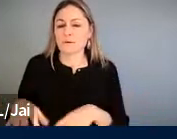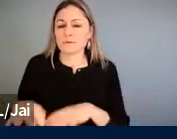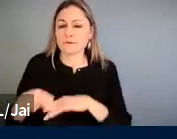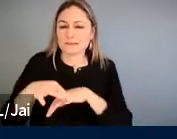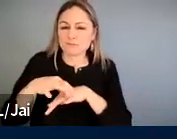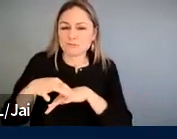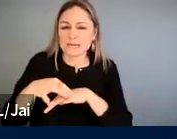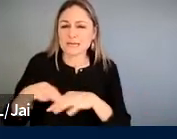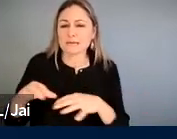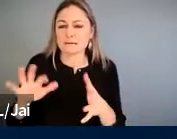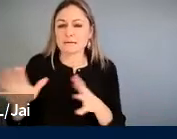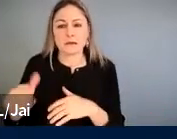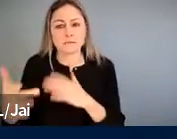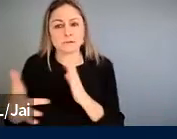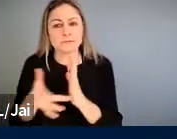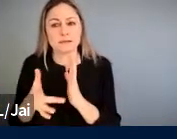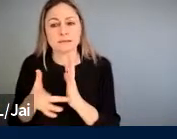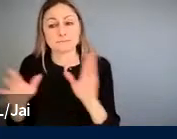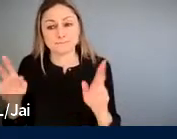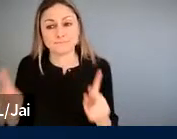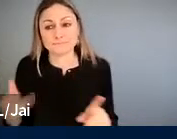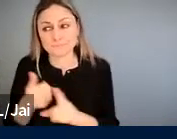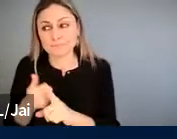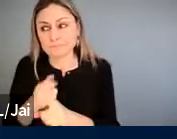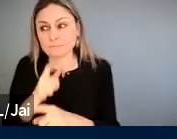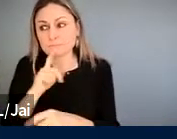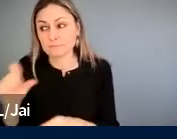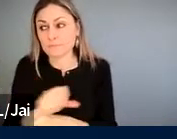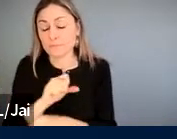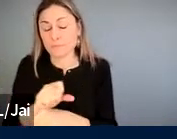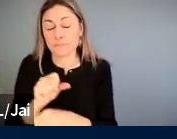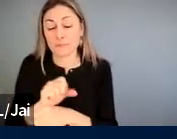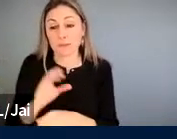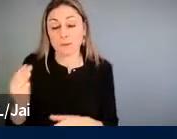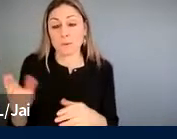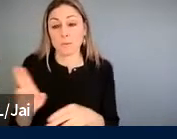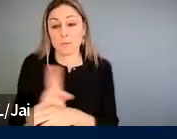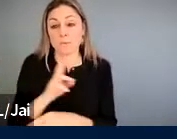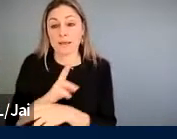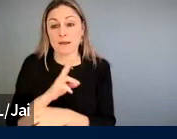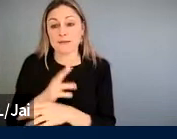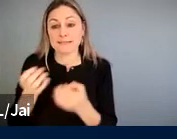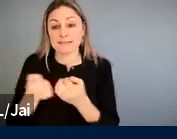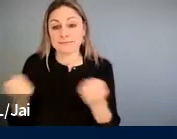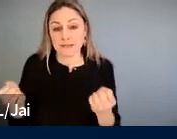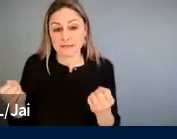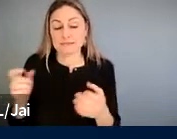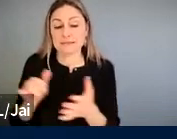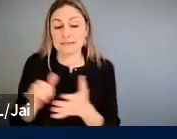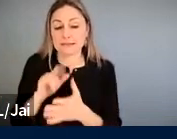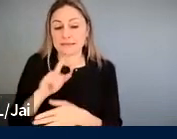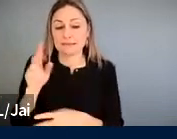technologies where the person is actually wearing that device that is monitoring themselves and